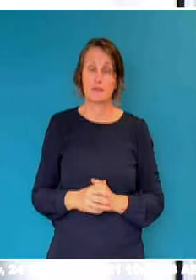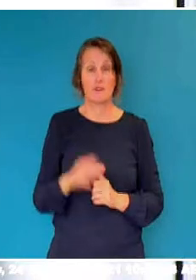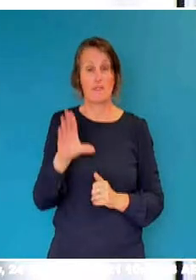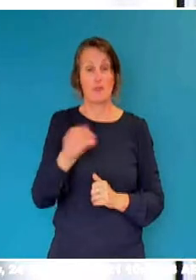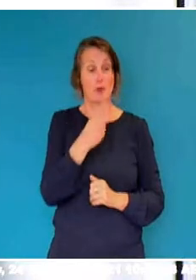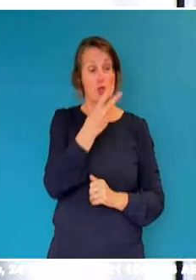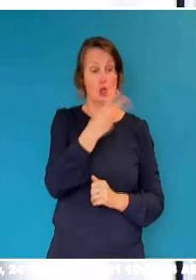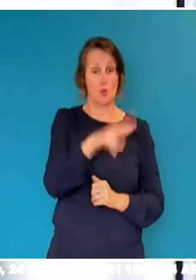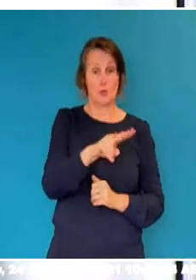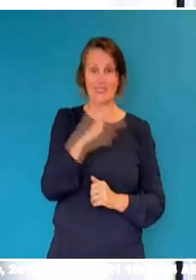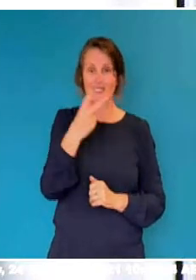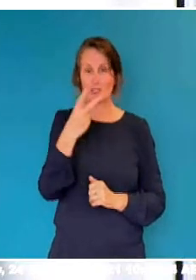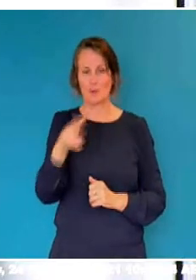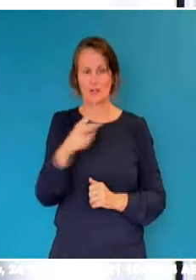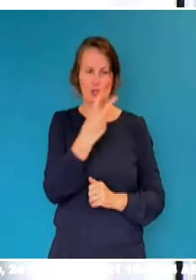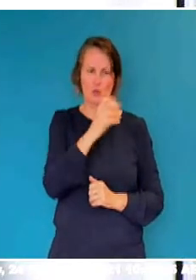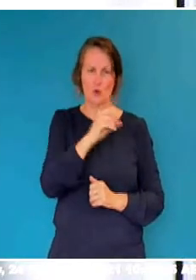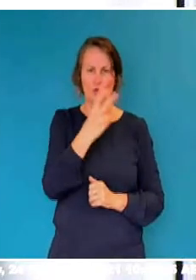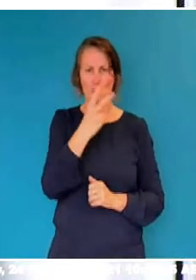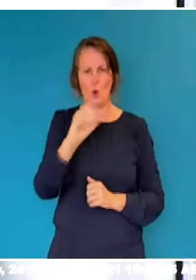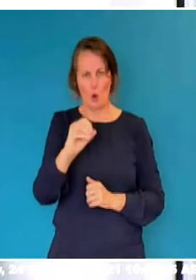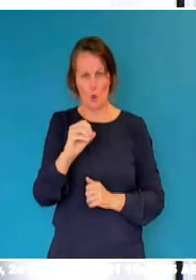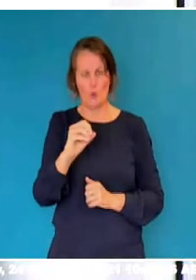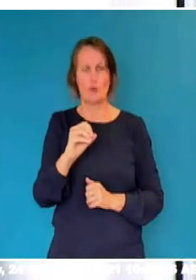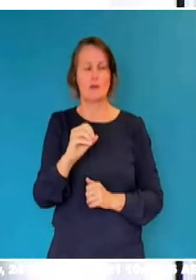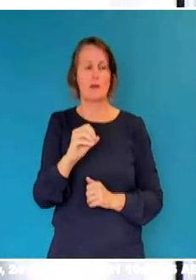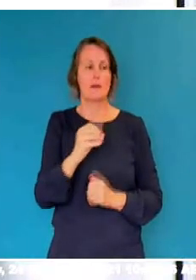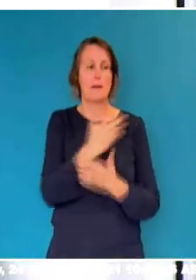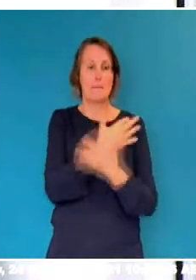and these were around, if I can put it broadly, working from home? That's correct.